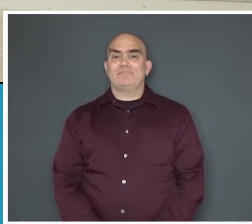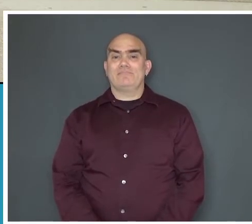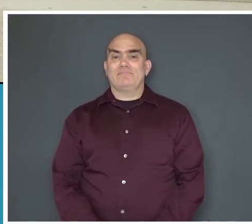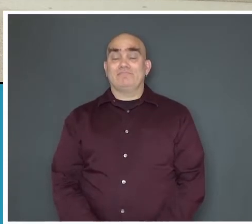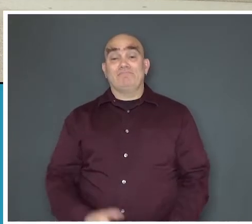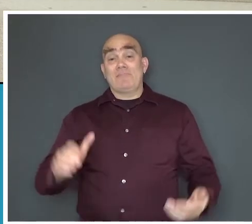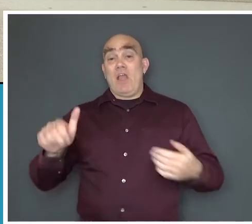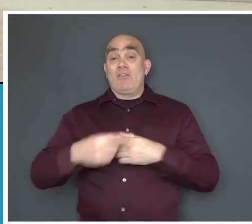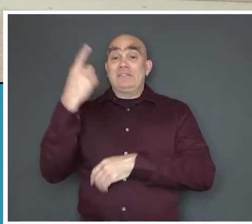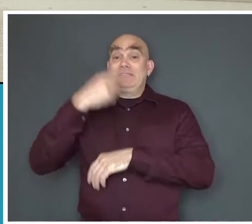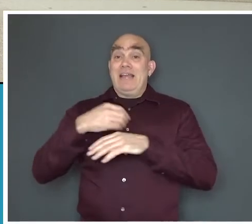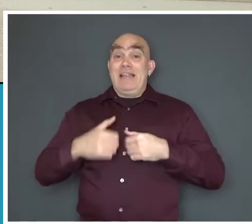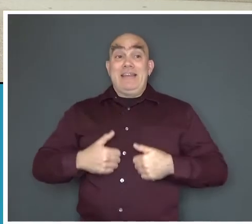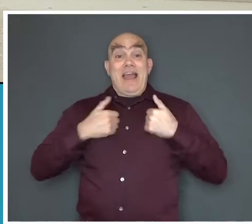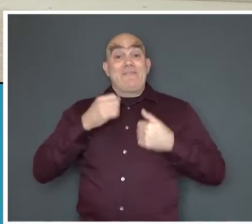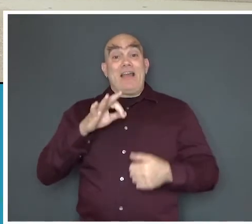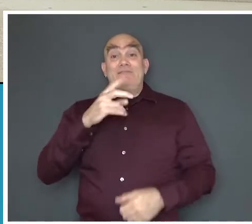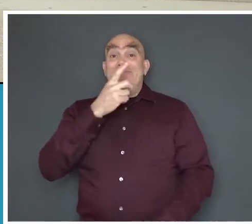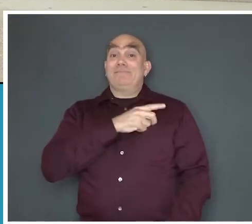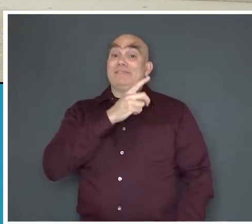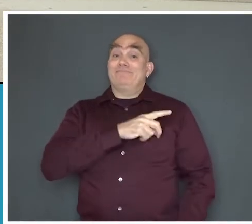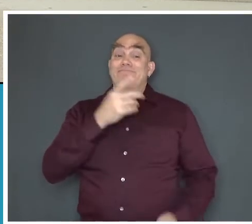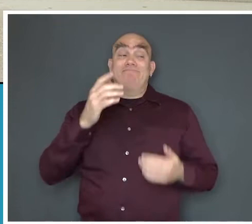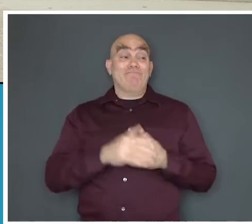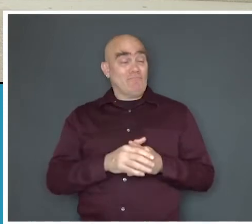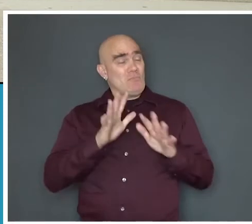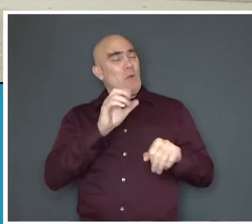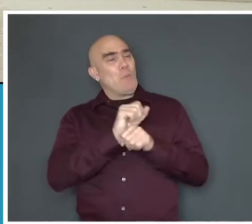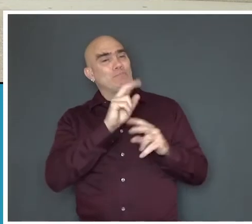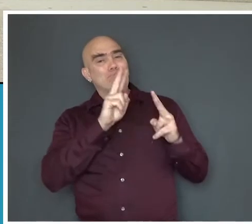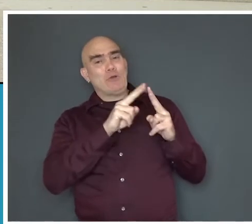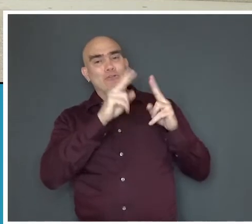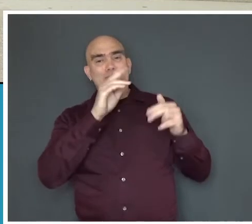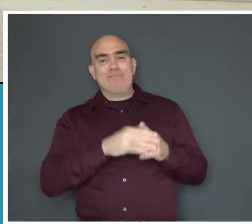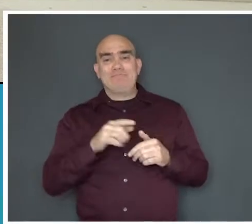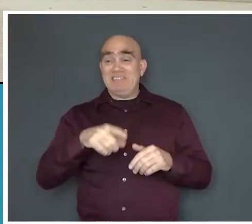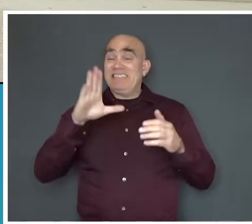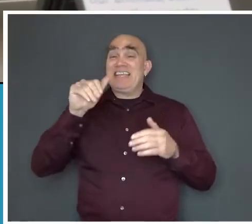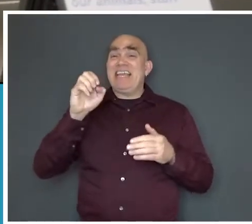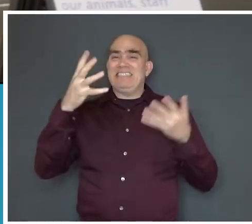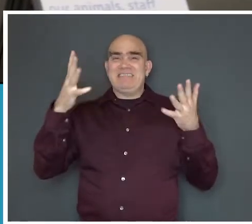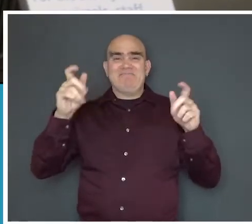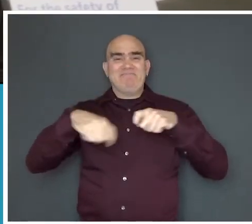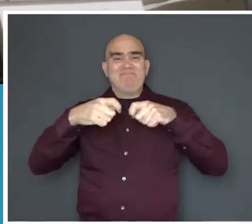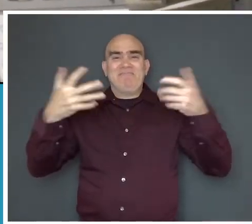Just another day in the life of a detective. Great work partner, this case is closed. Let's go home.